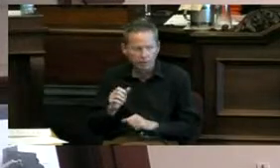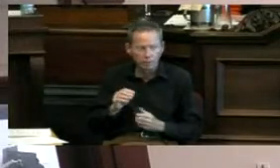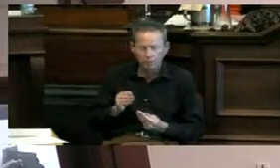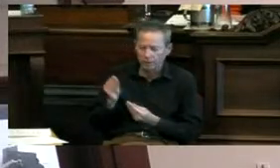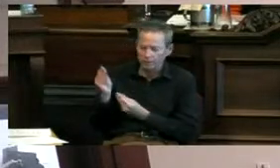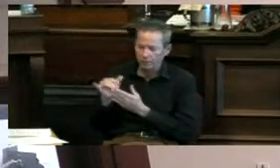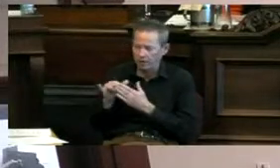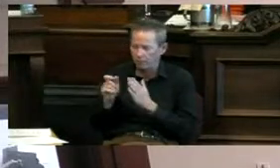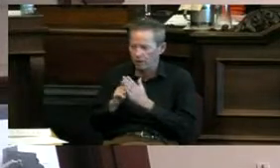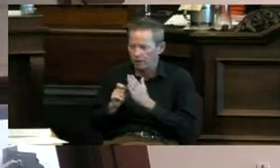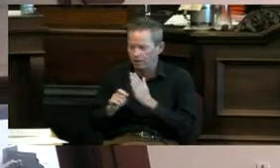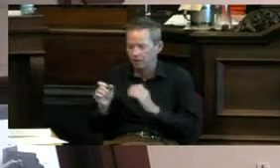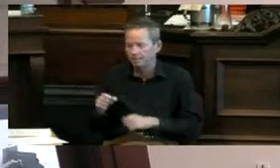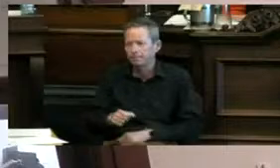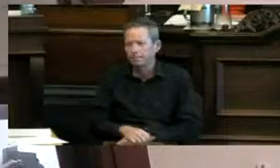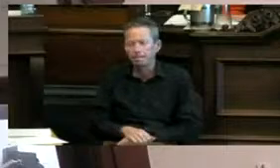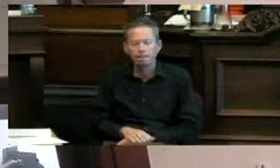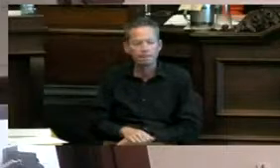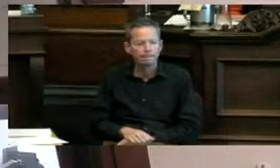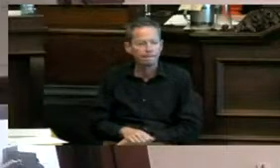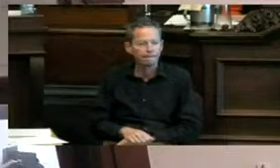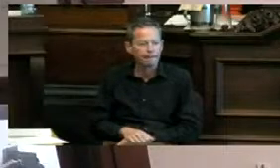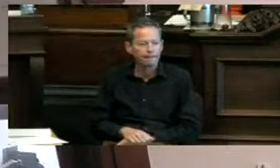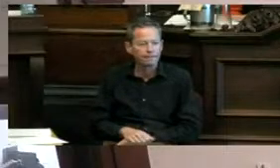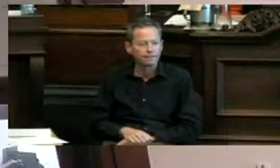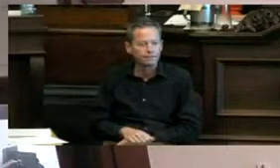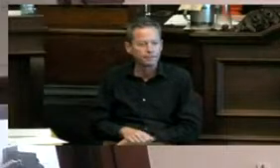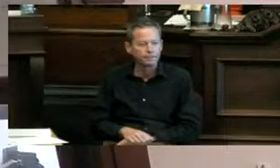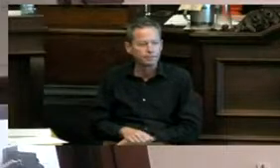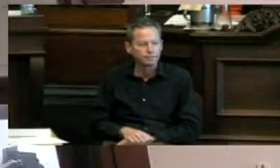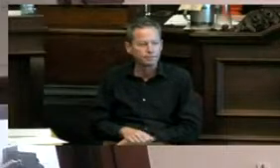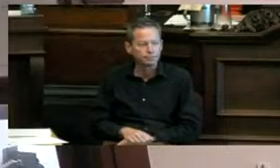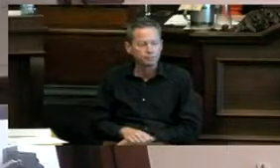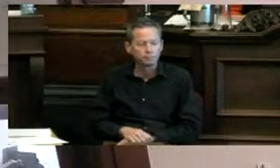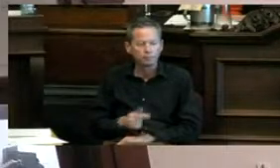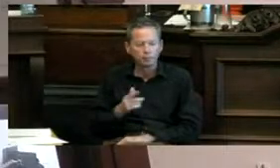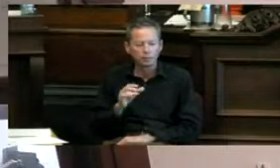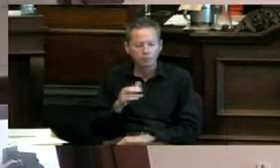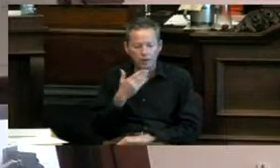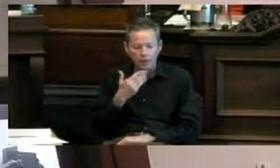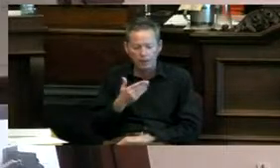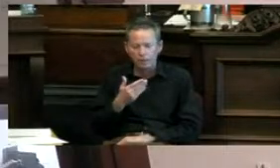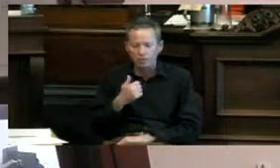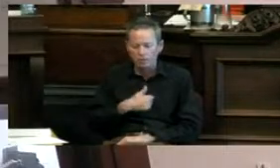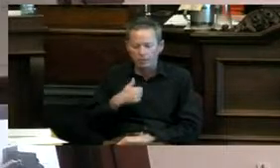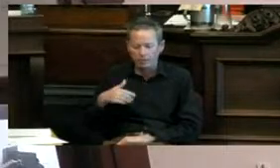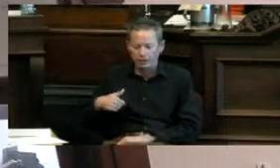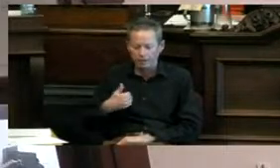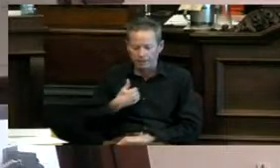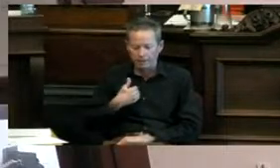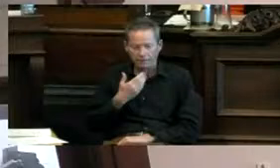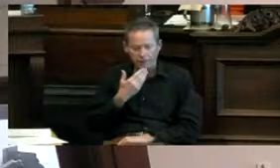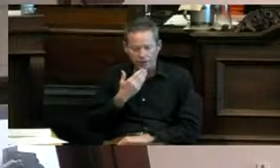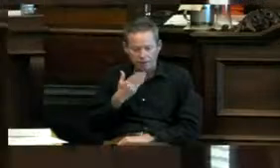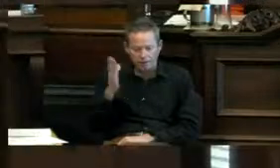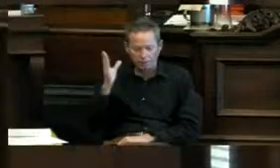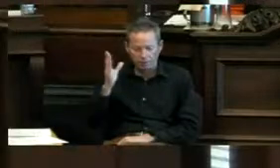they're assigned charges. We can give you that. We can provide